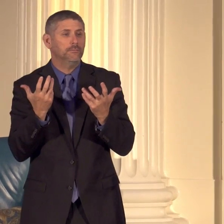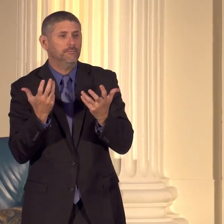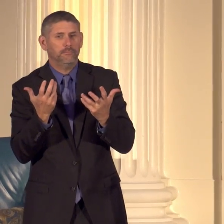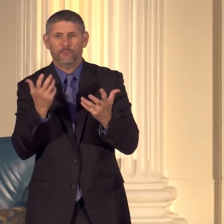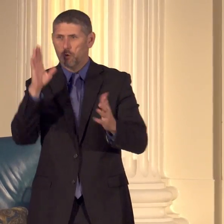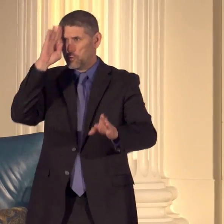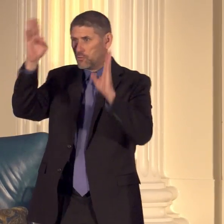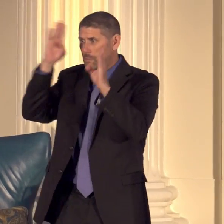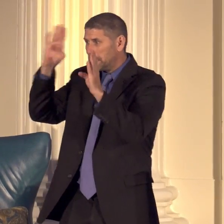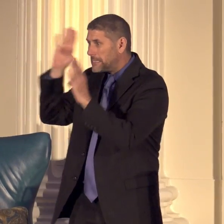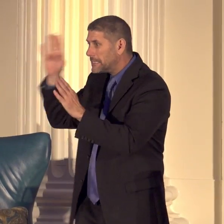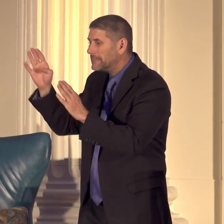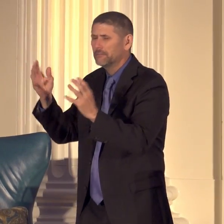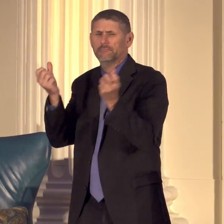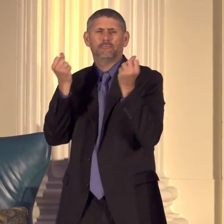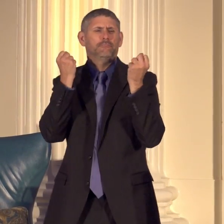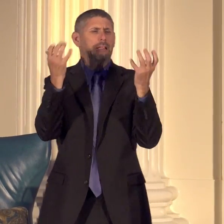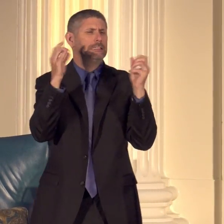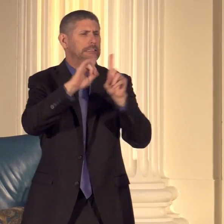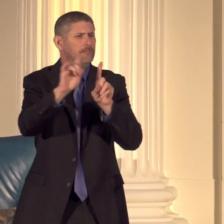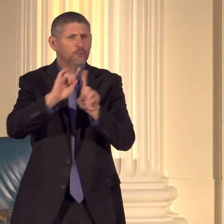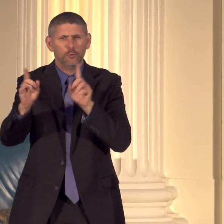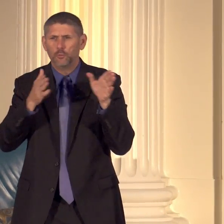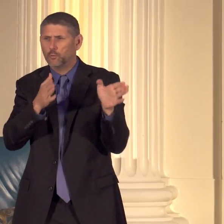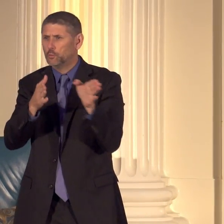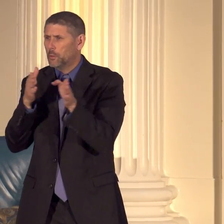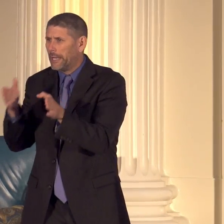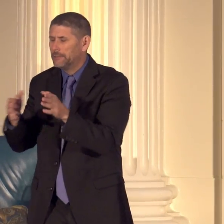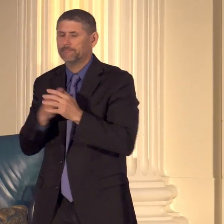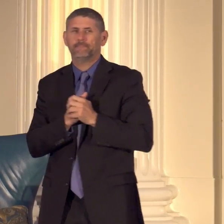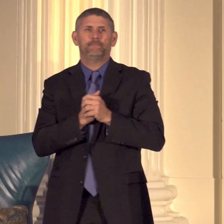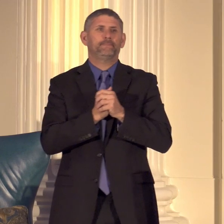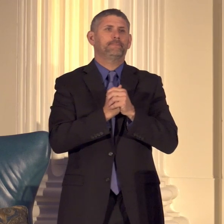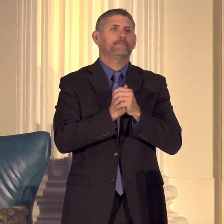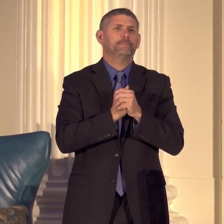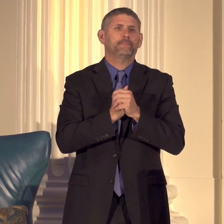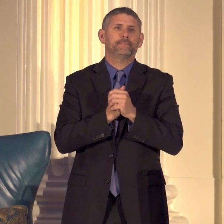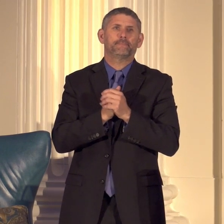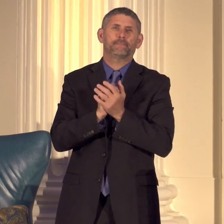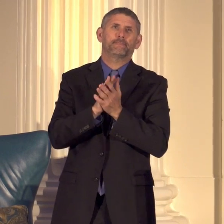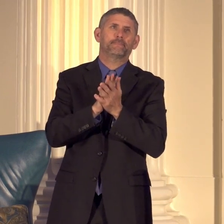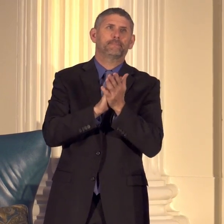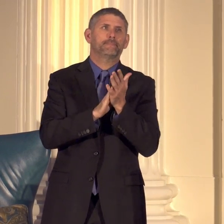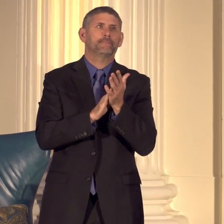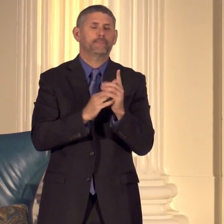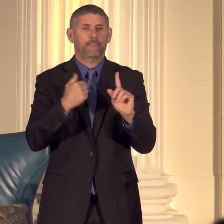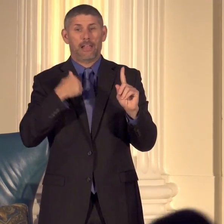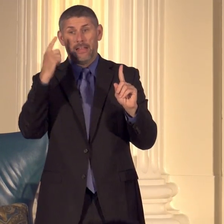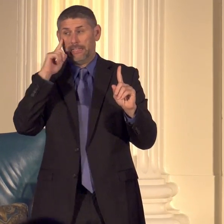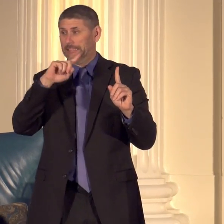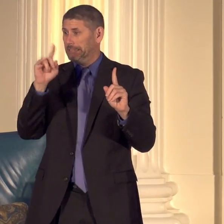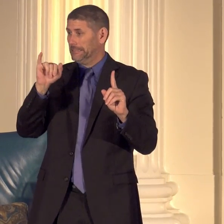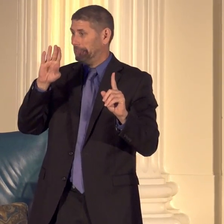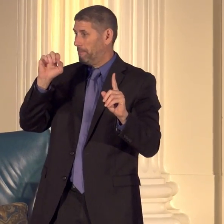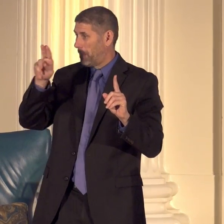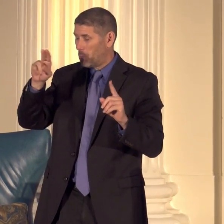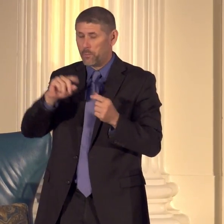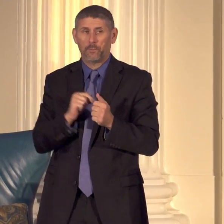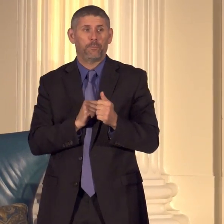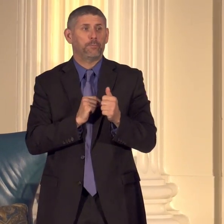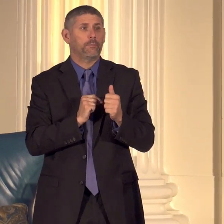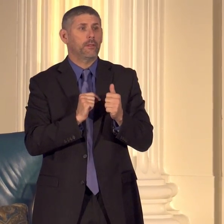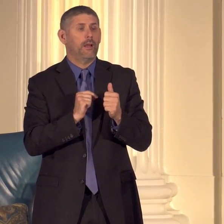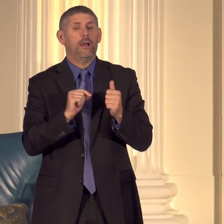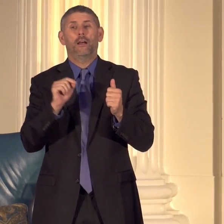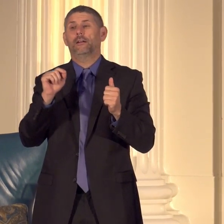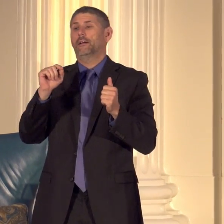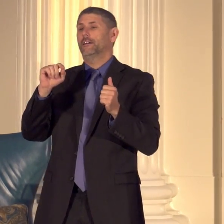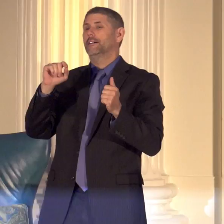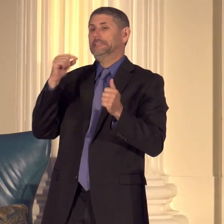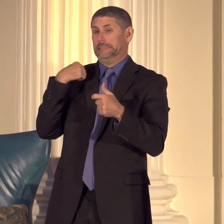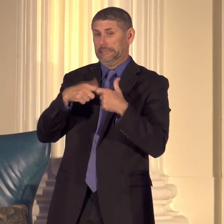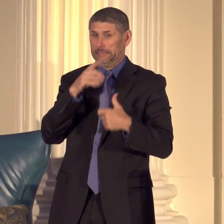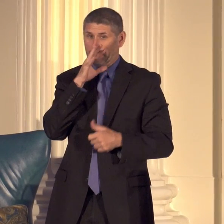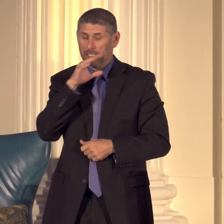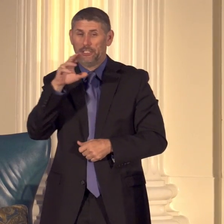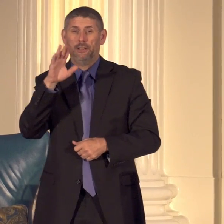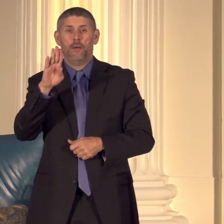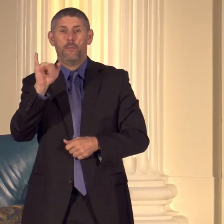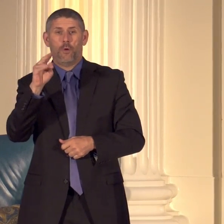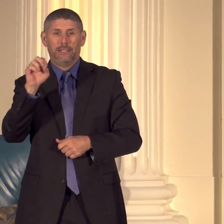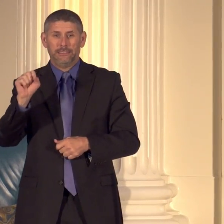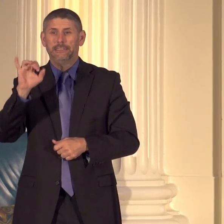you in so many ways I think of you know Xin Xin Bao - yes go away pong yo dr.